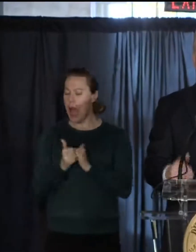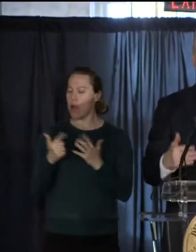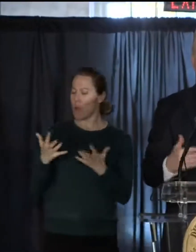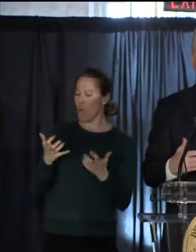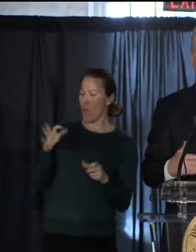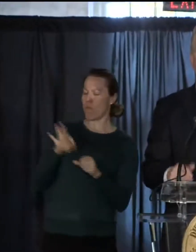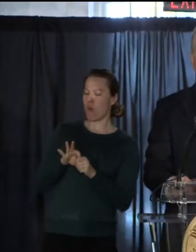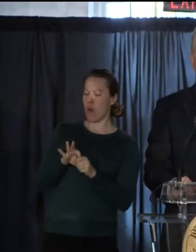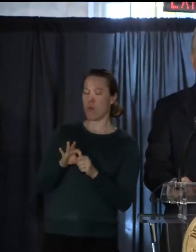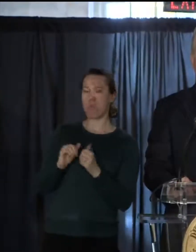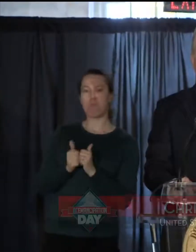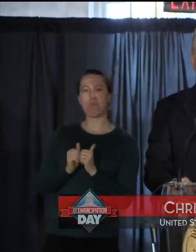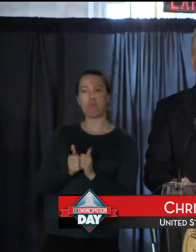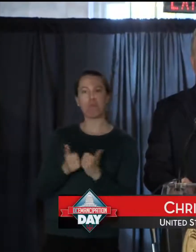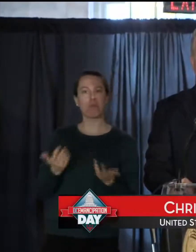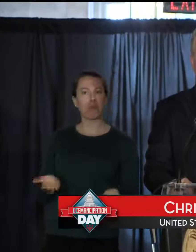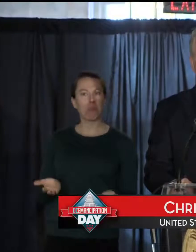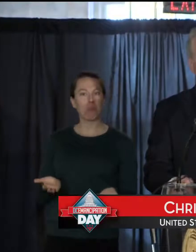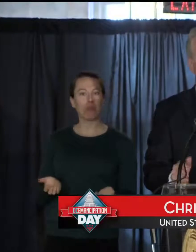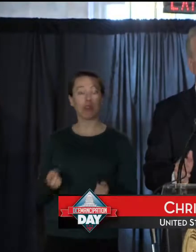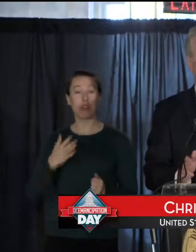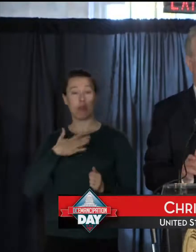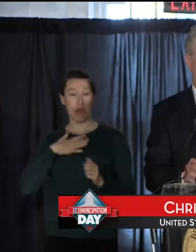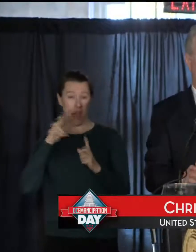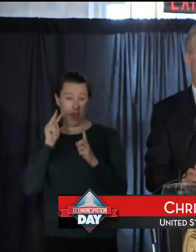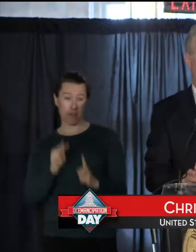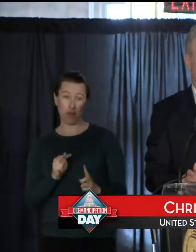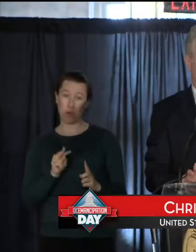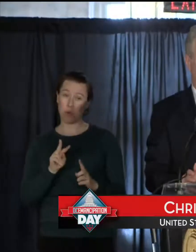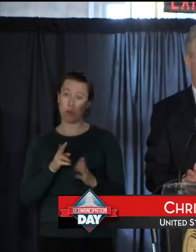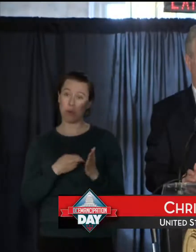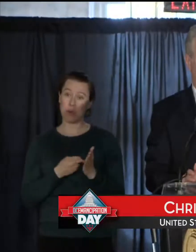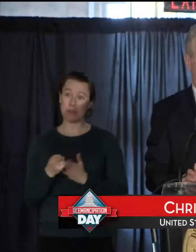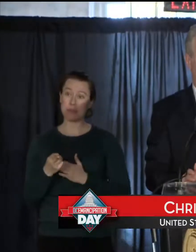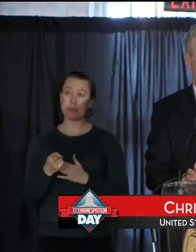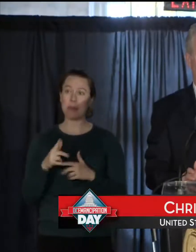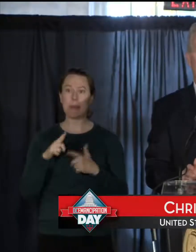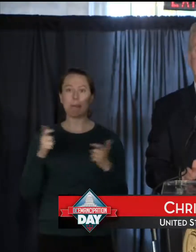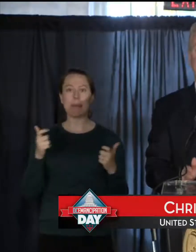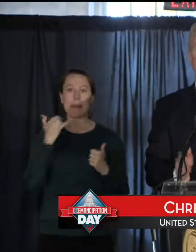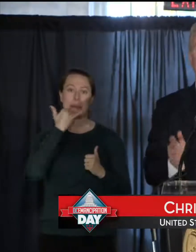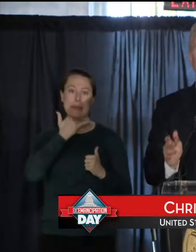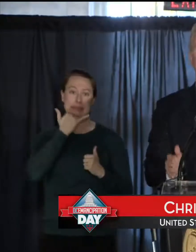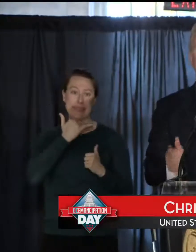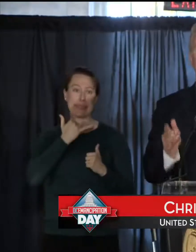IN MY VIEW, THOUGH, IT WAS A BIG MISTAKE TO CHANGE THE VOTING